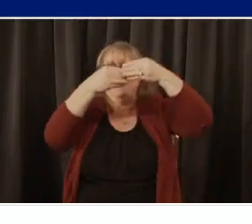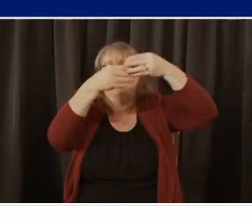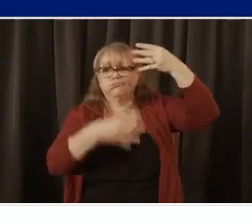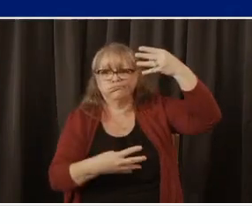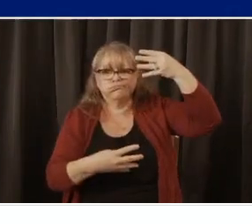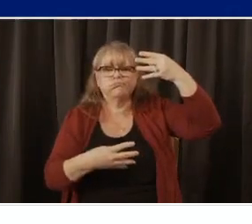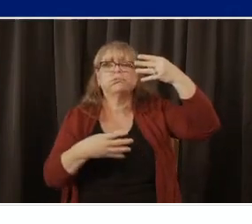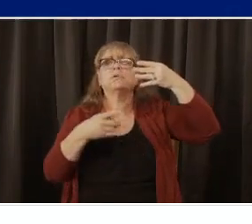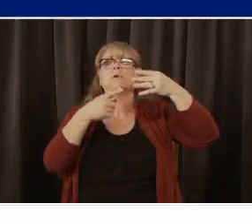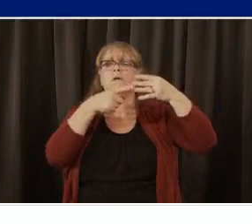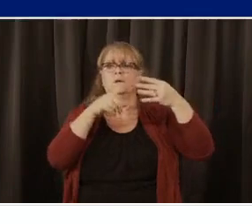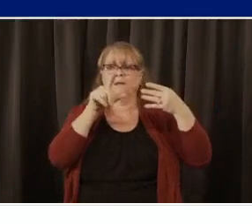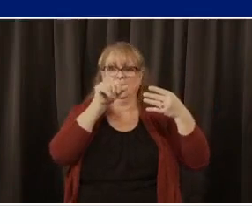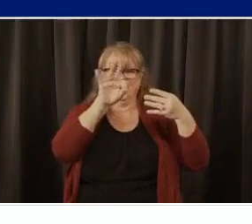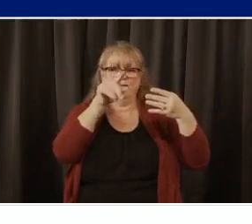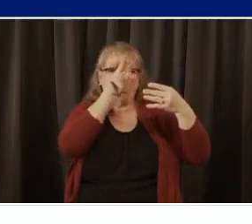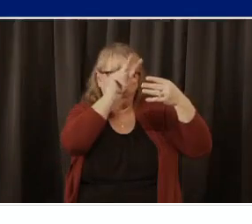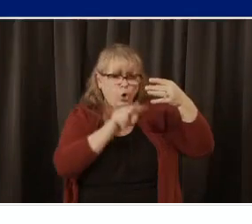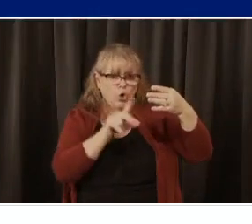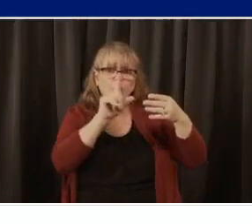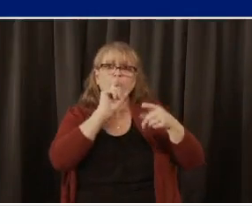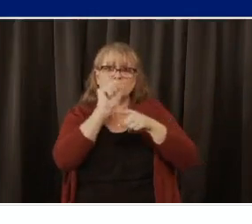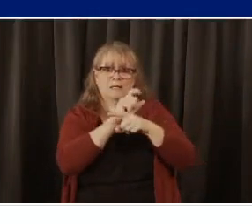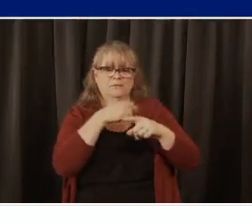It's frequent it's so frequent and easy you no longer need to go anywhere you can